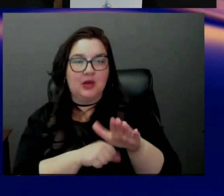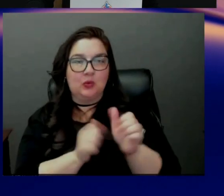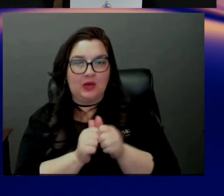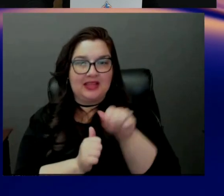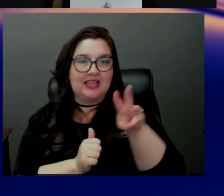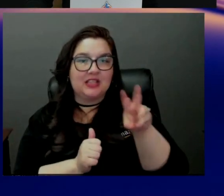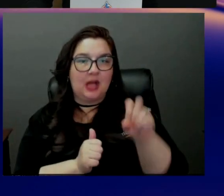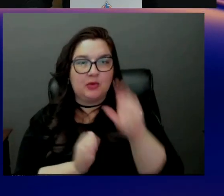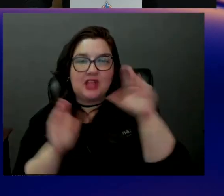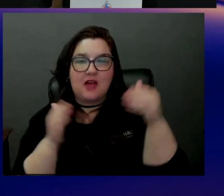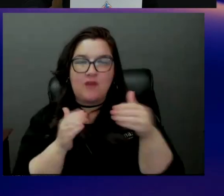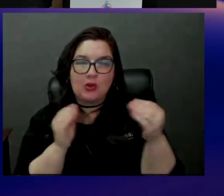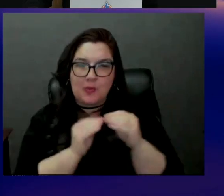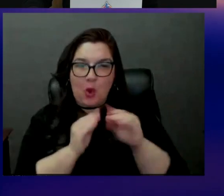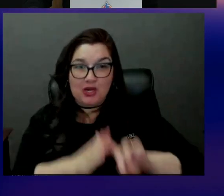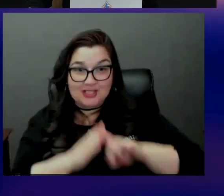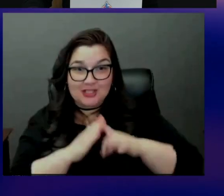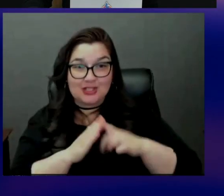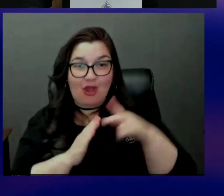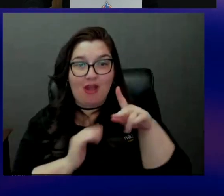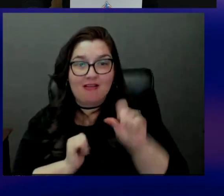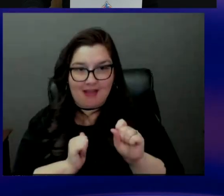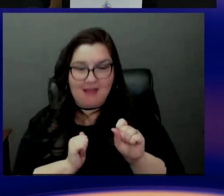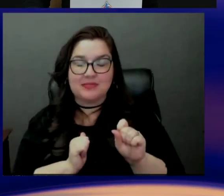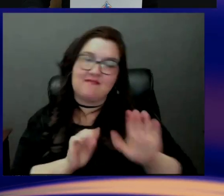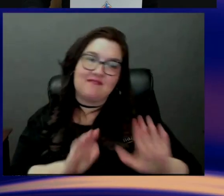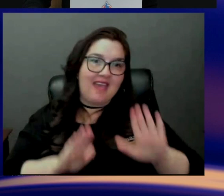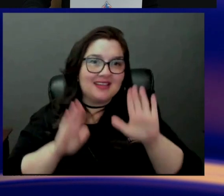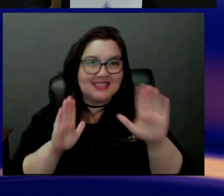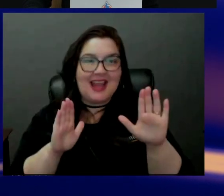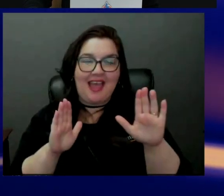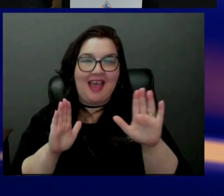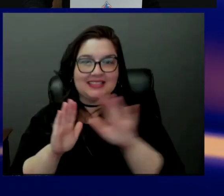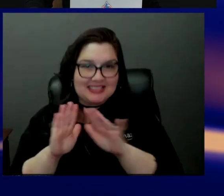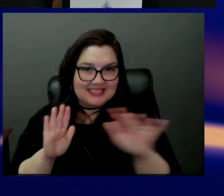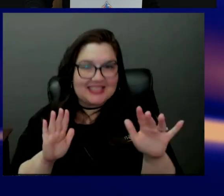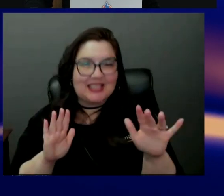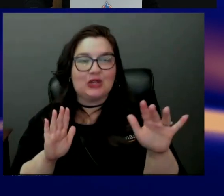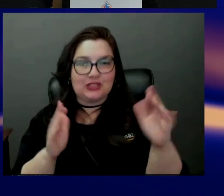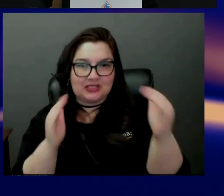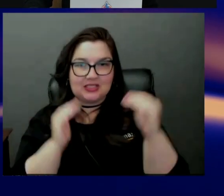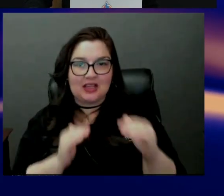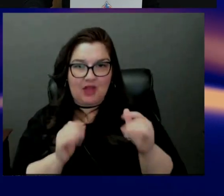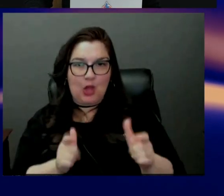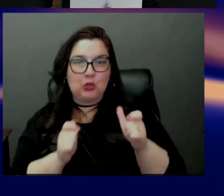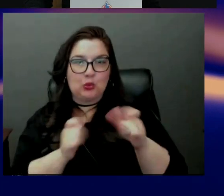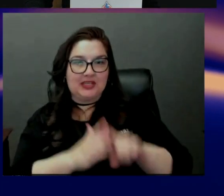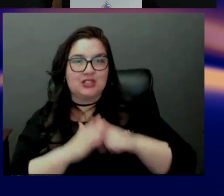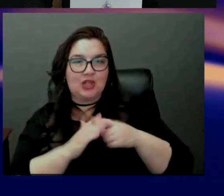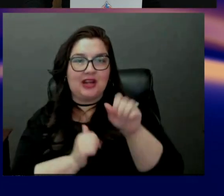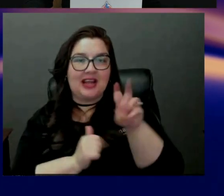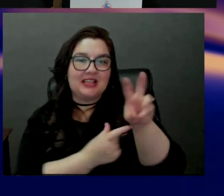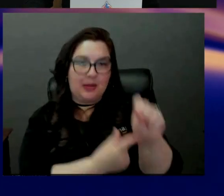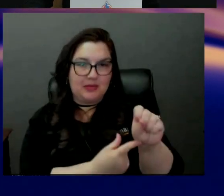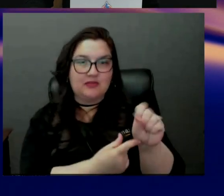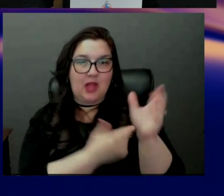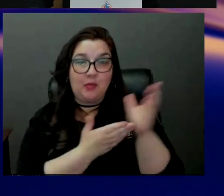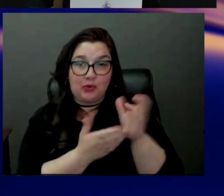Another fantastic series as well. We have two more down here. One is Quick Start on AWS, bringing back the machine learning conversation